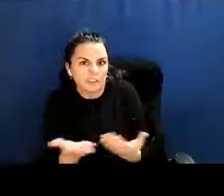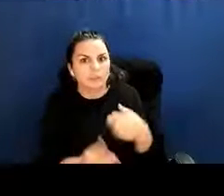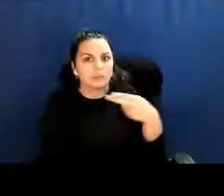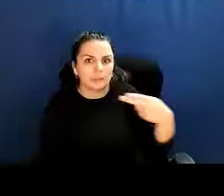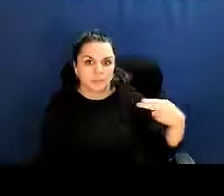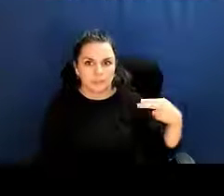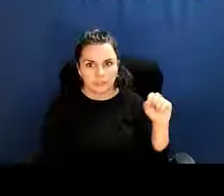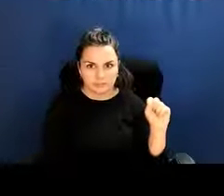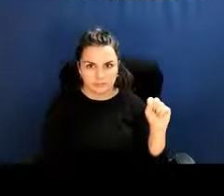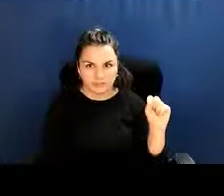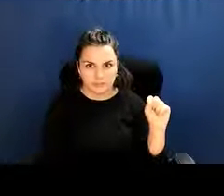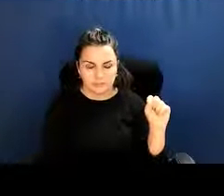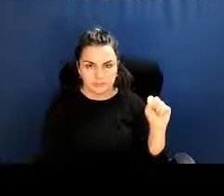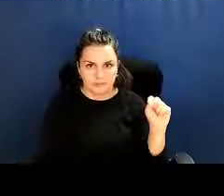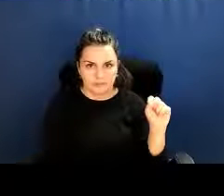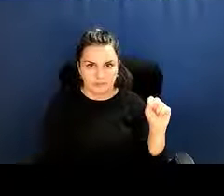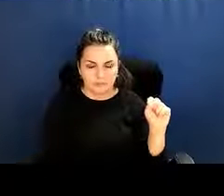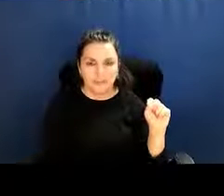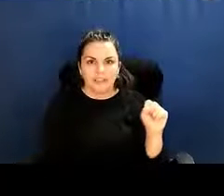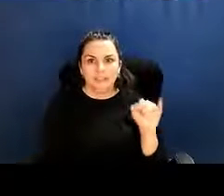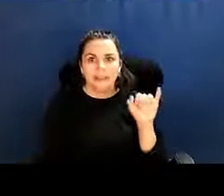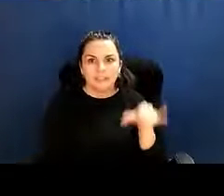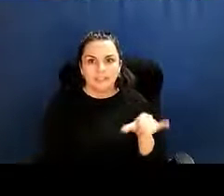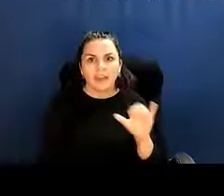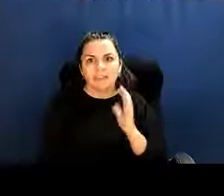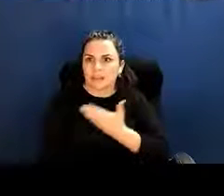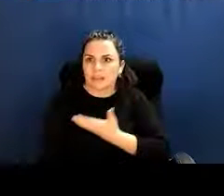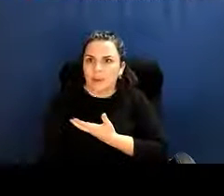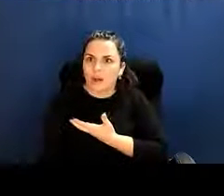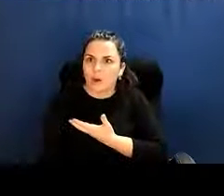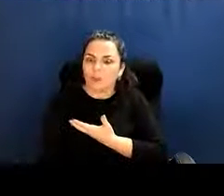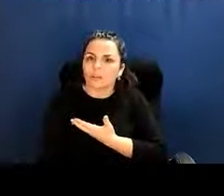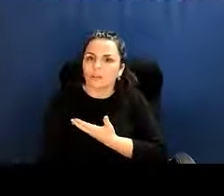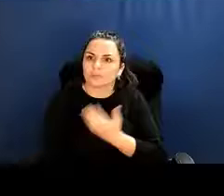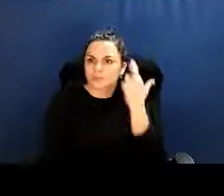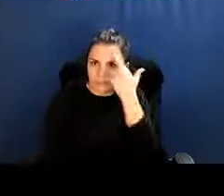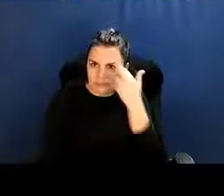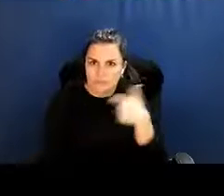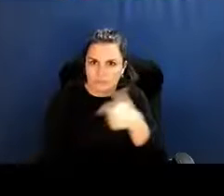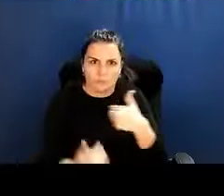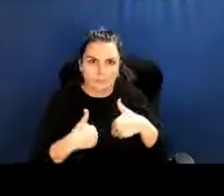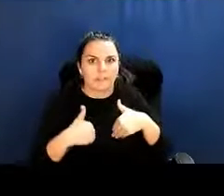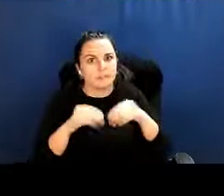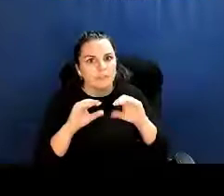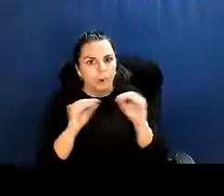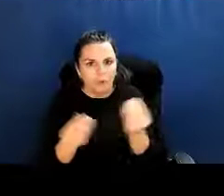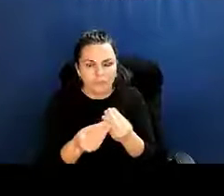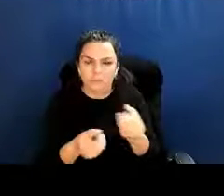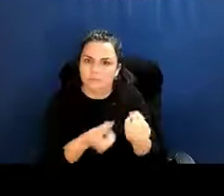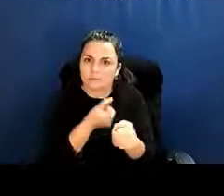That's the jurisdiction for our office, and later on you'll know that this set of regulations